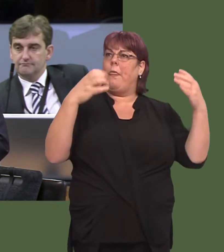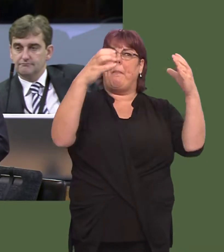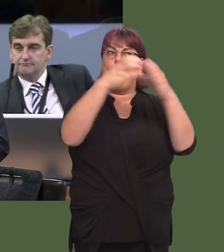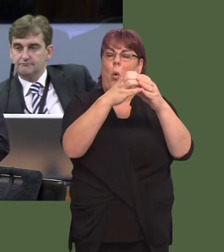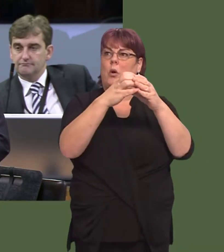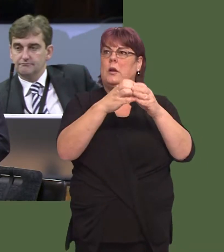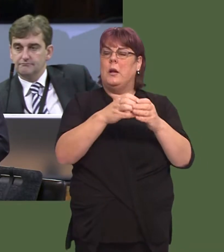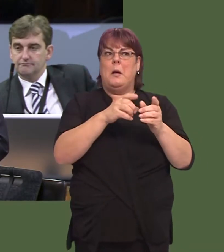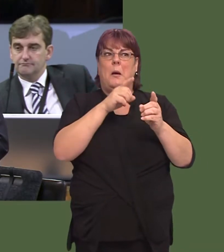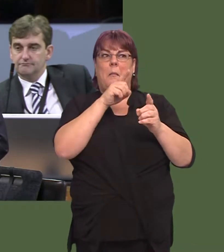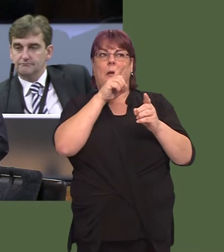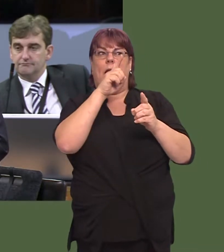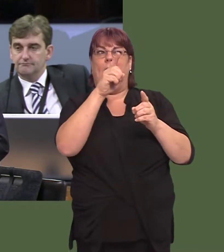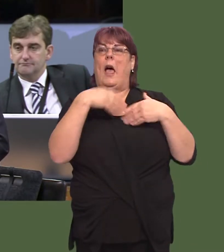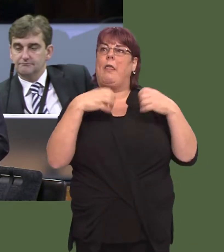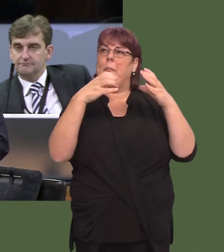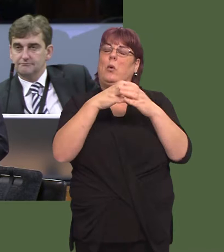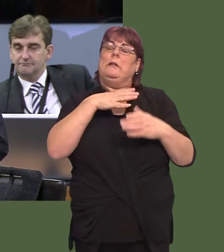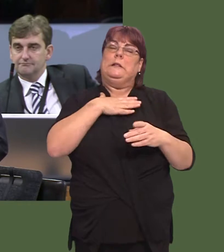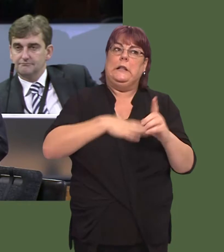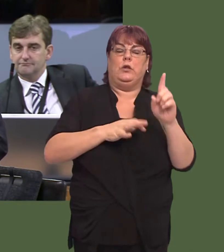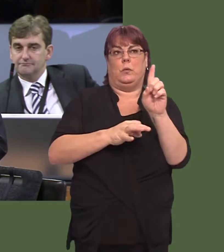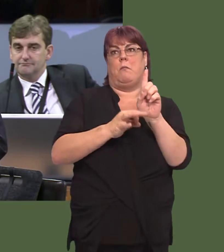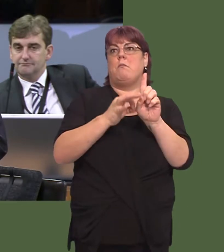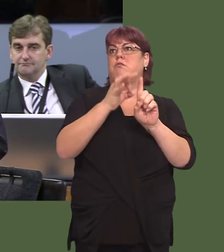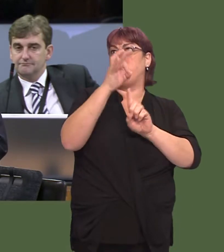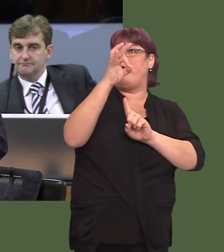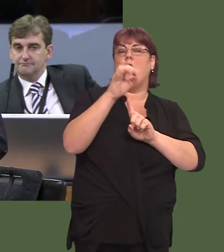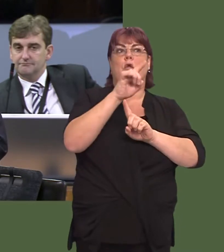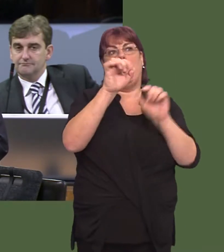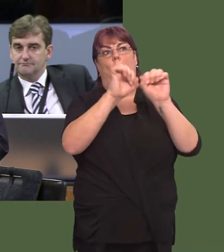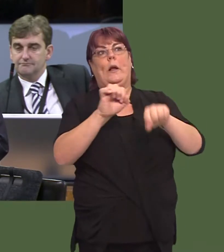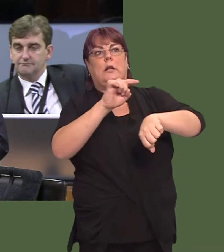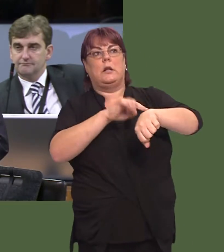board is progressing to a situation where waiting times will come down, doctor vacancies